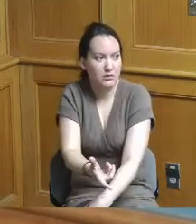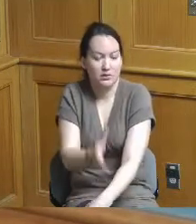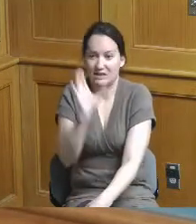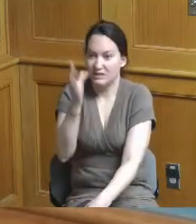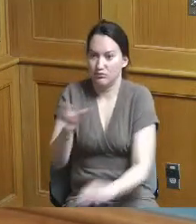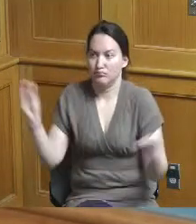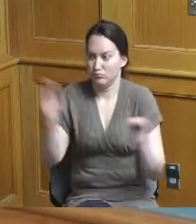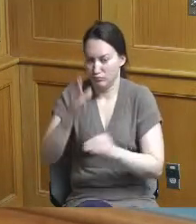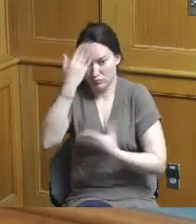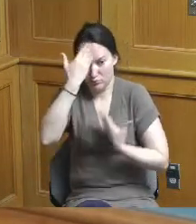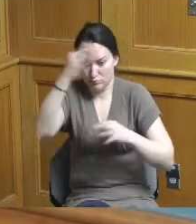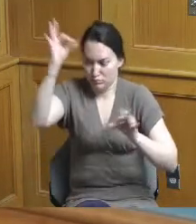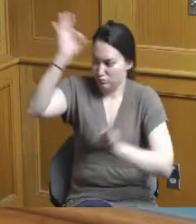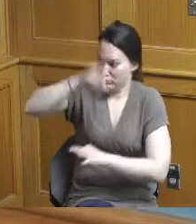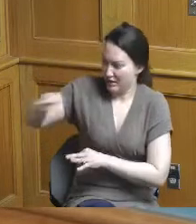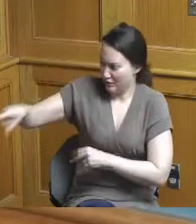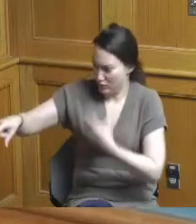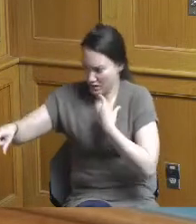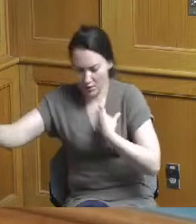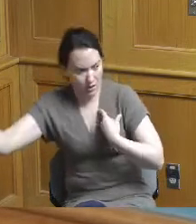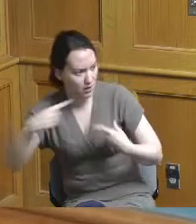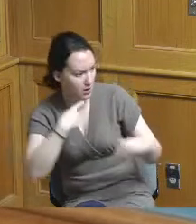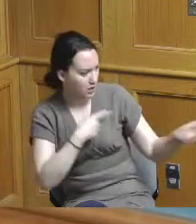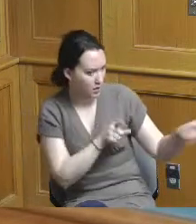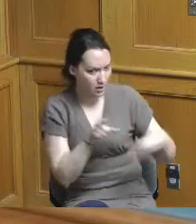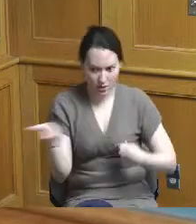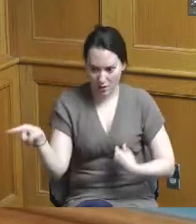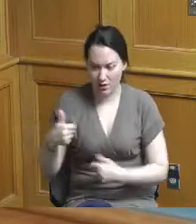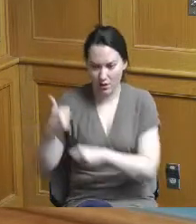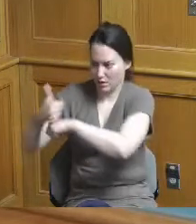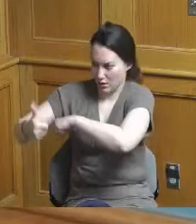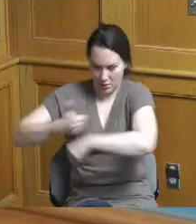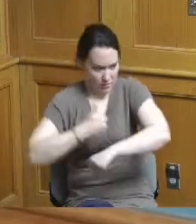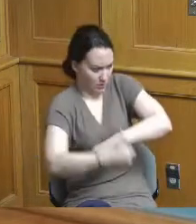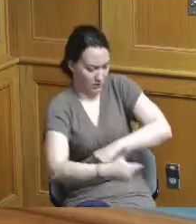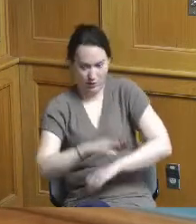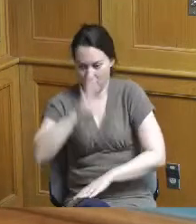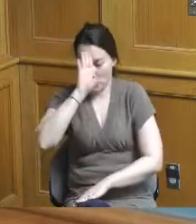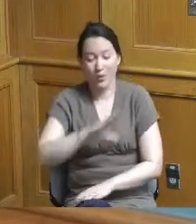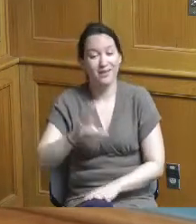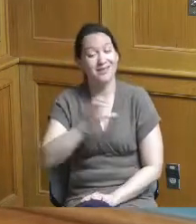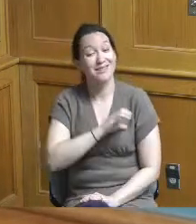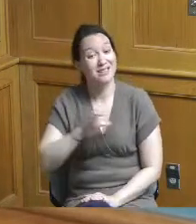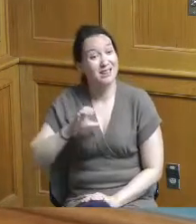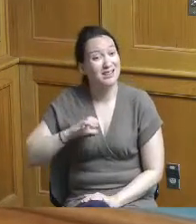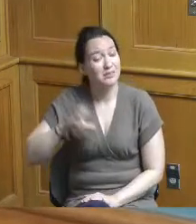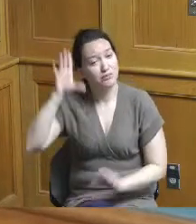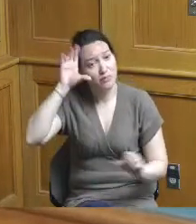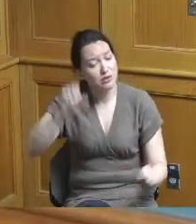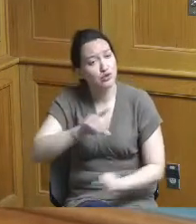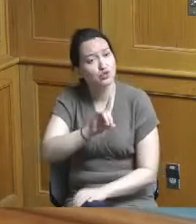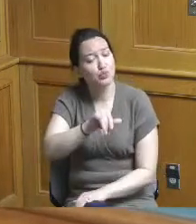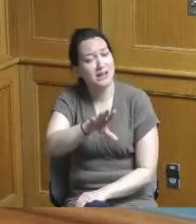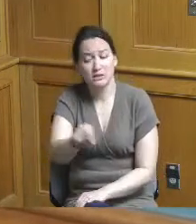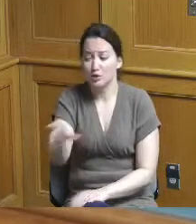knows who said what I know Commissioner Dumas has said her positioning but she had voted against it